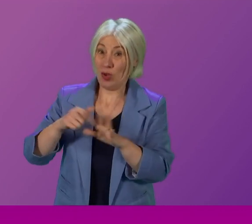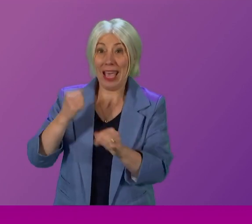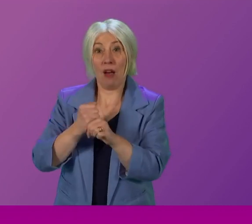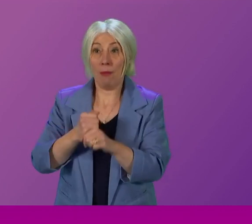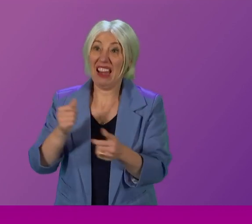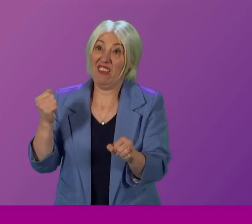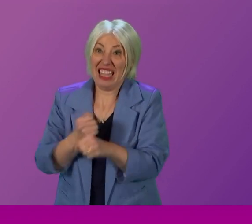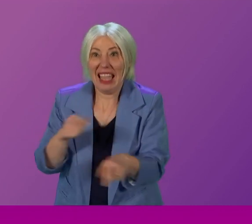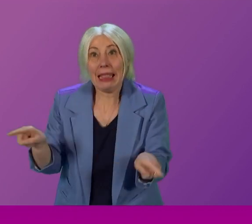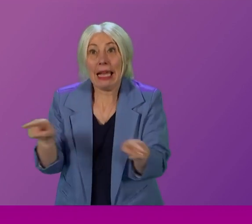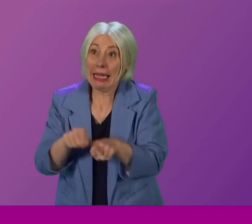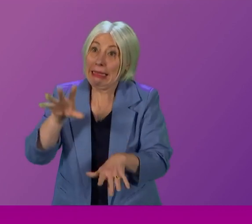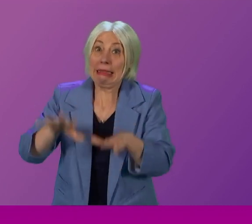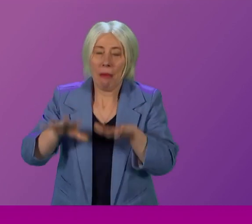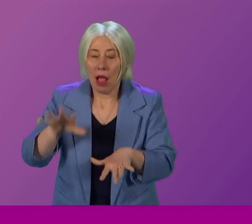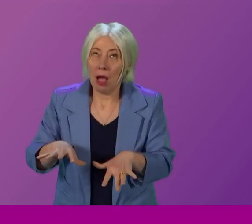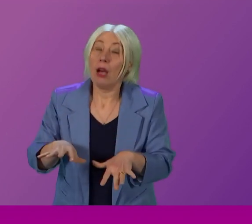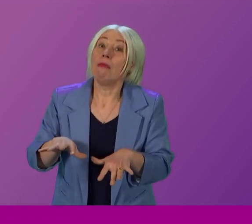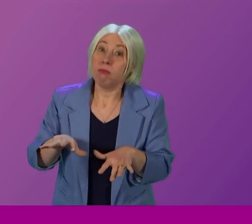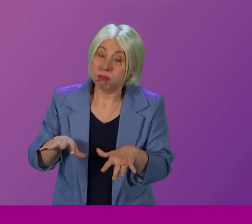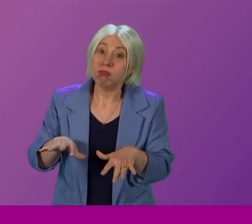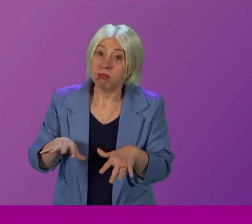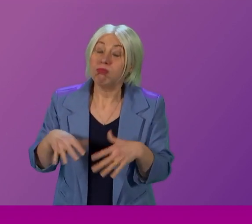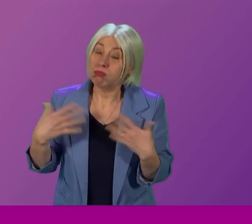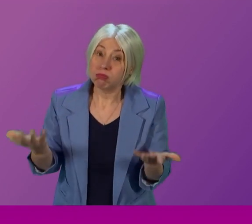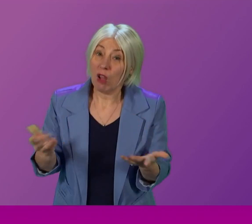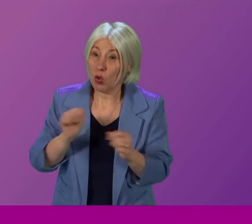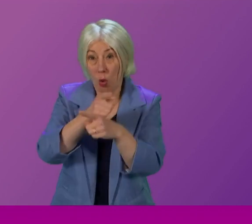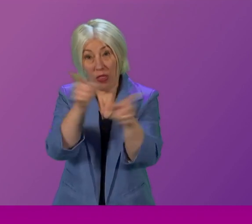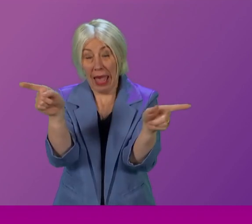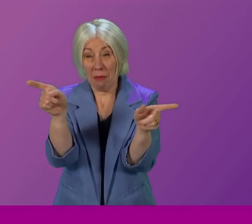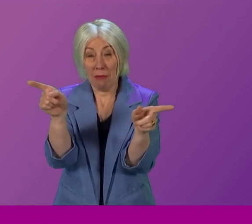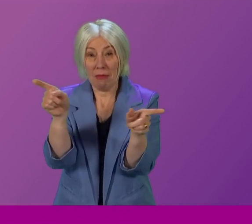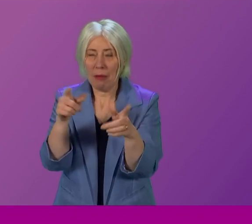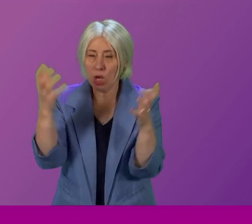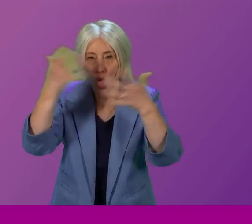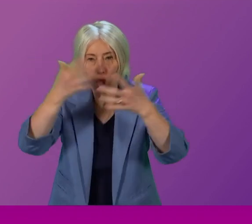a similar posture on the concern that those industries have expressed about